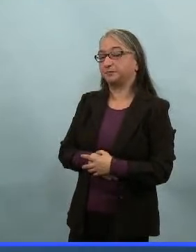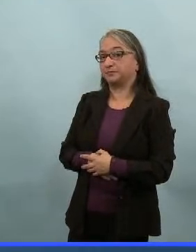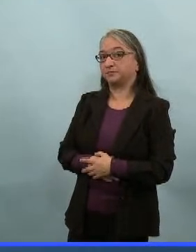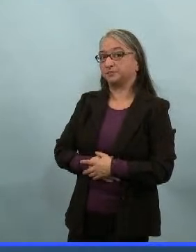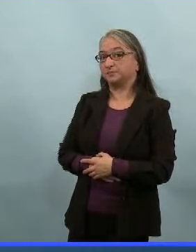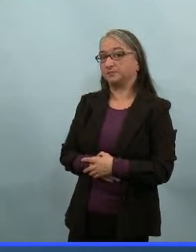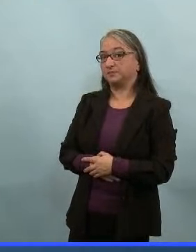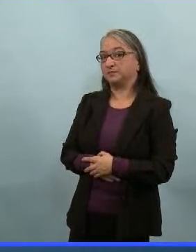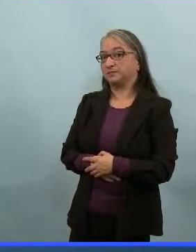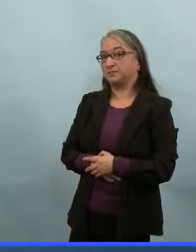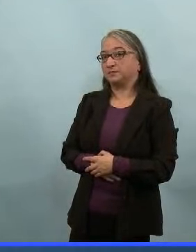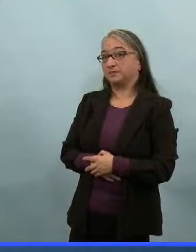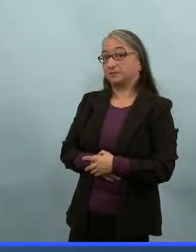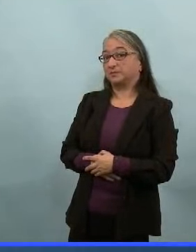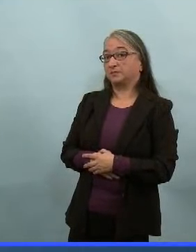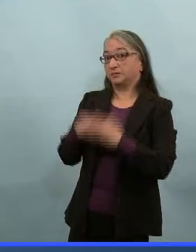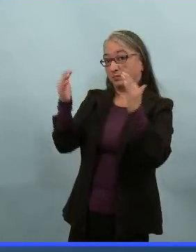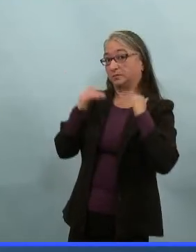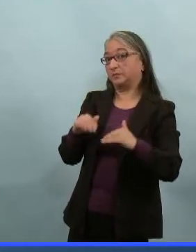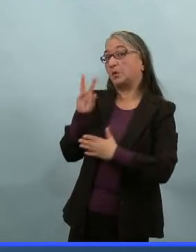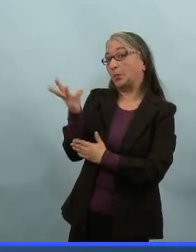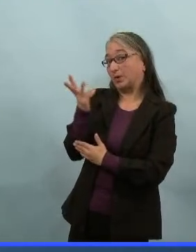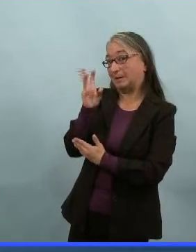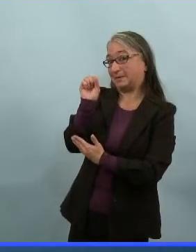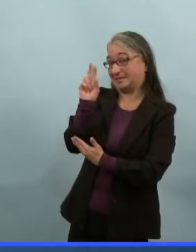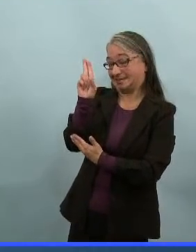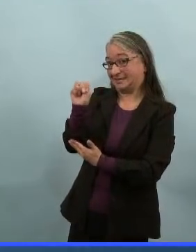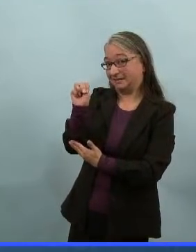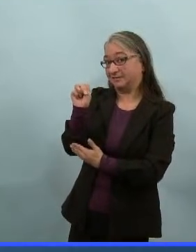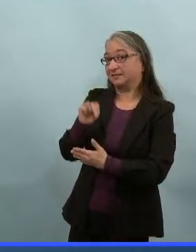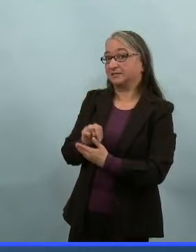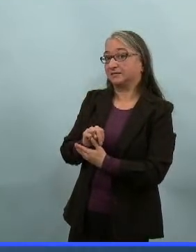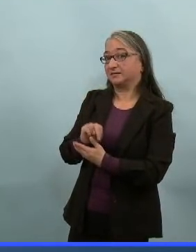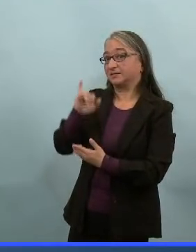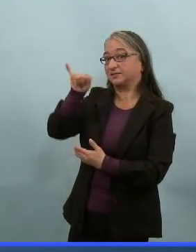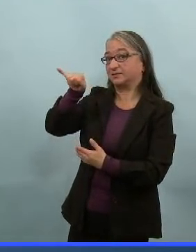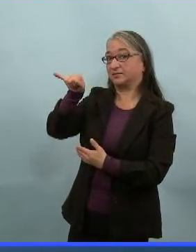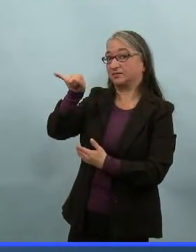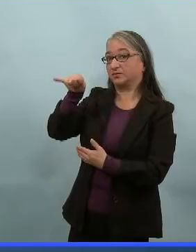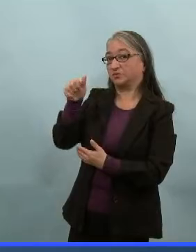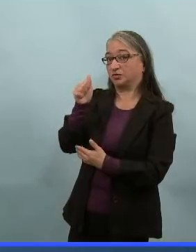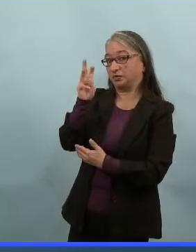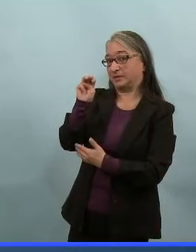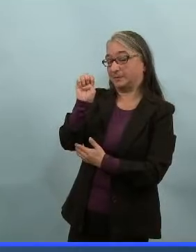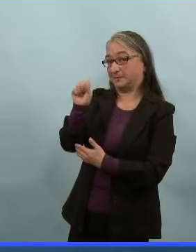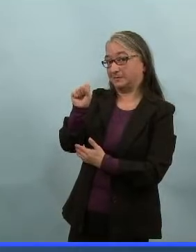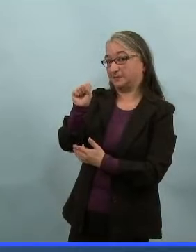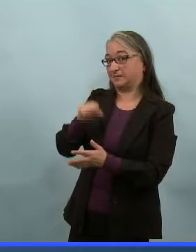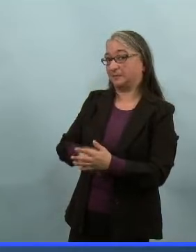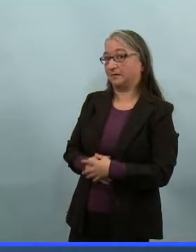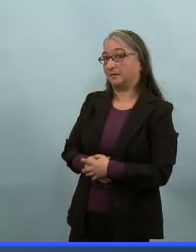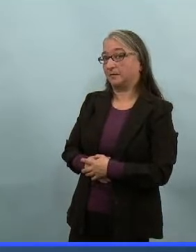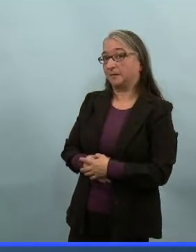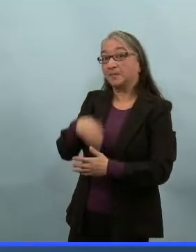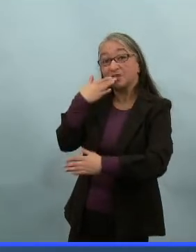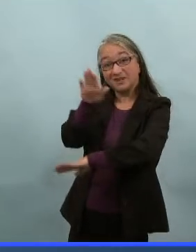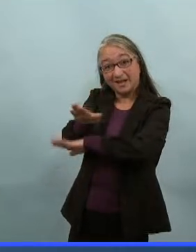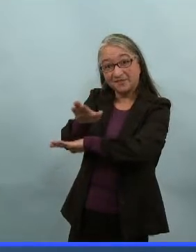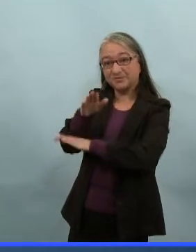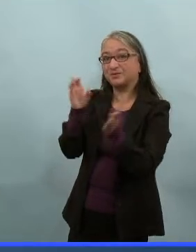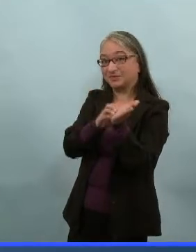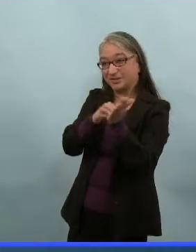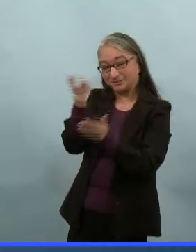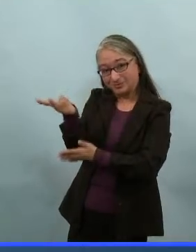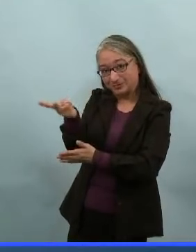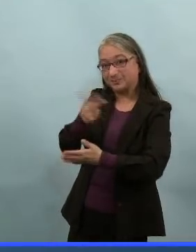from the winnipeg sun james good afternoon doctors uh i'm just just for clarification